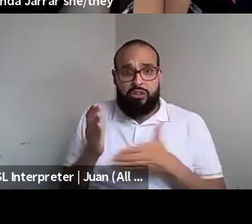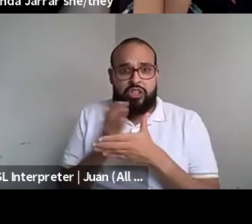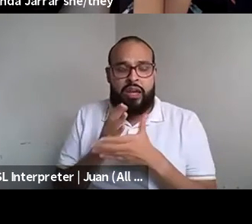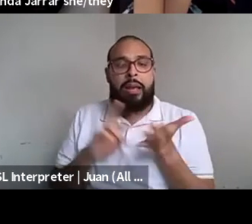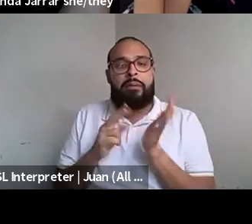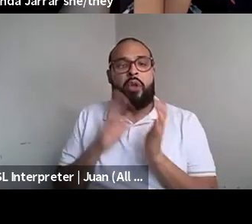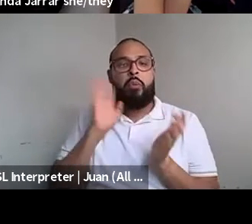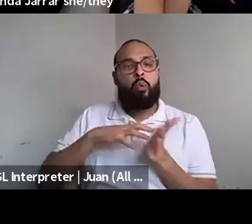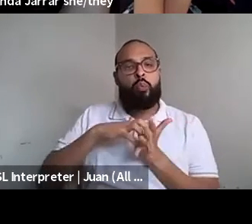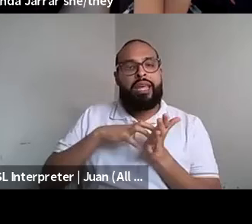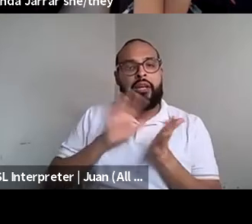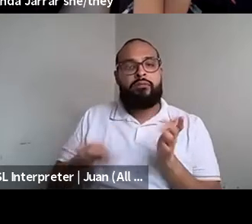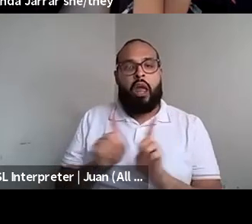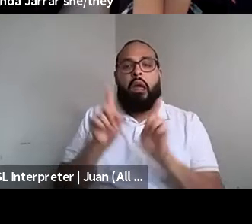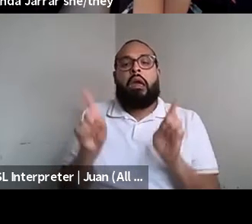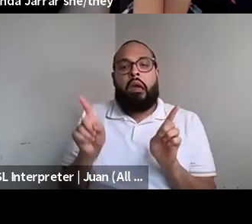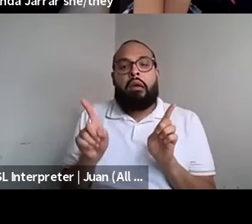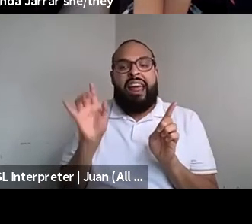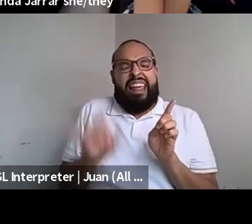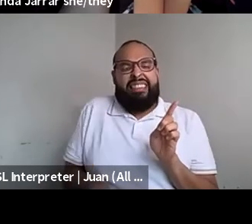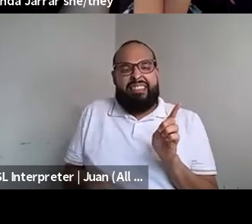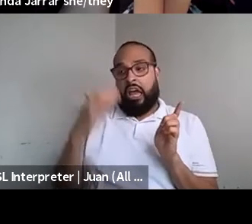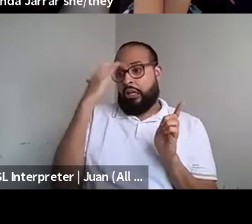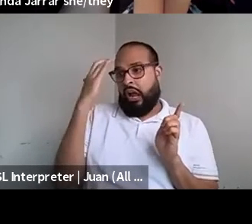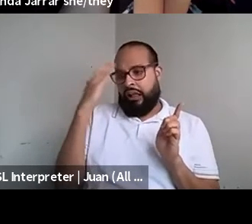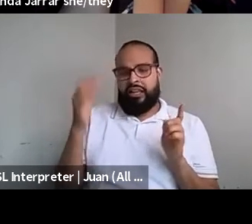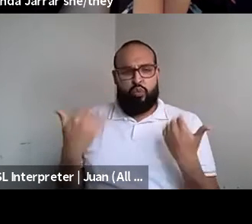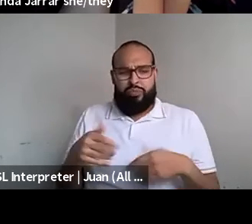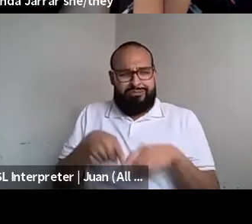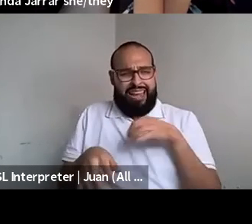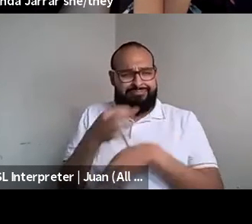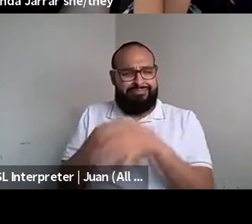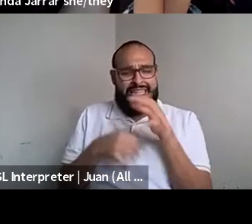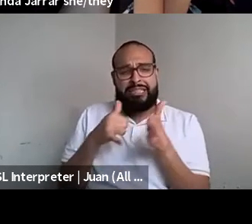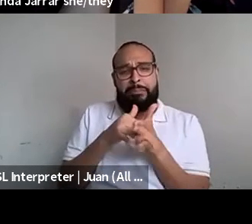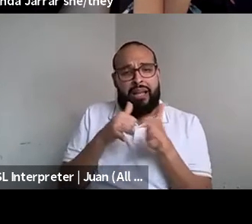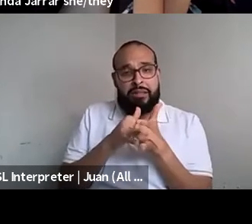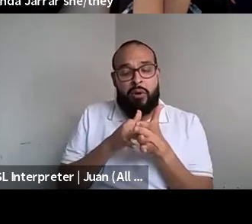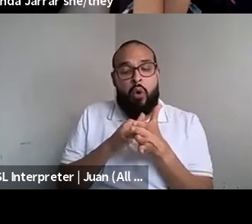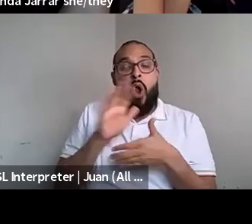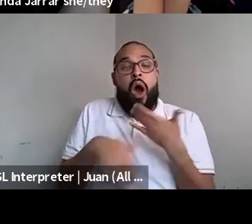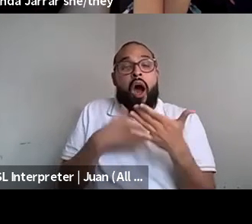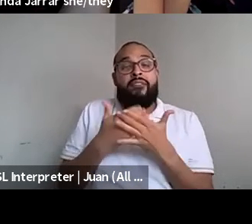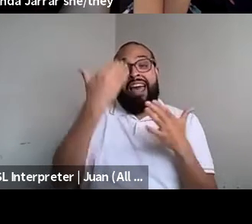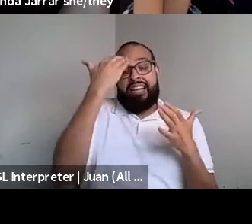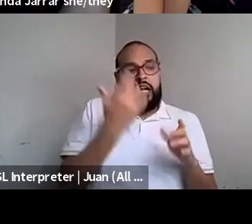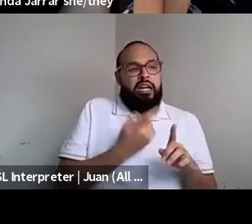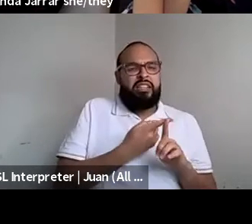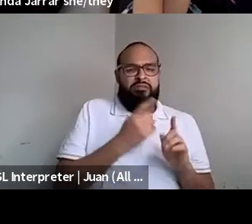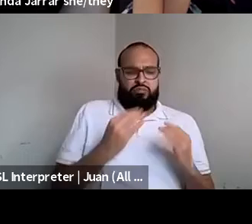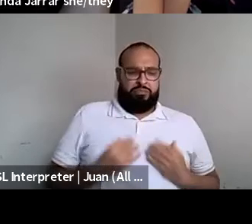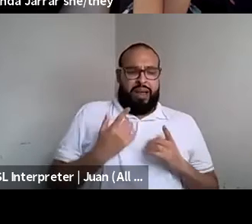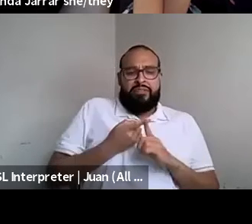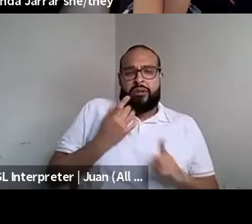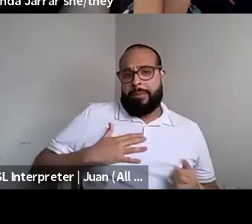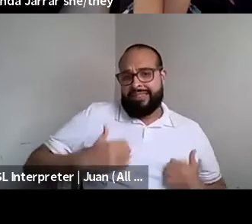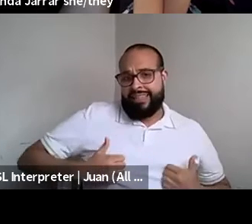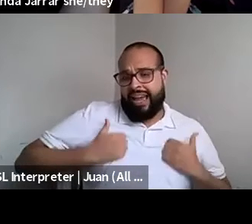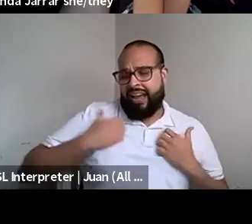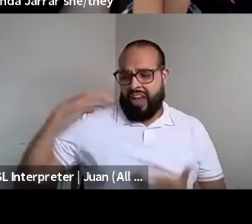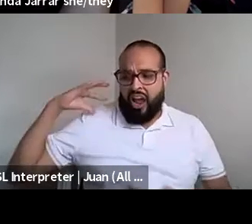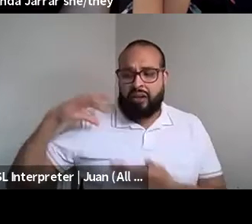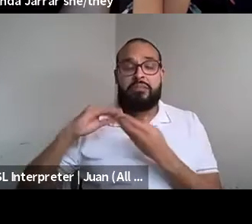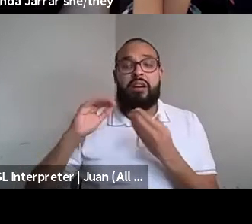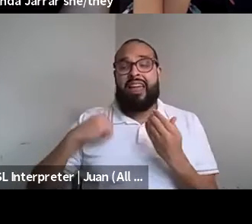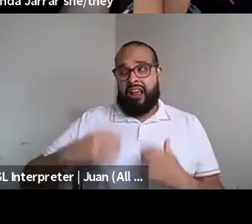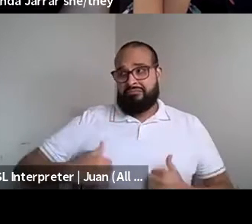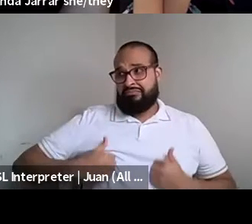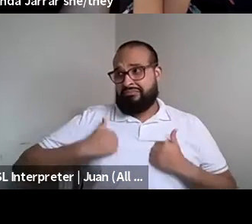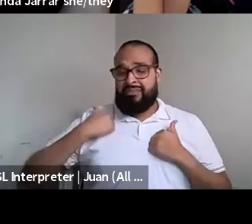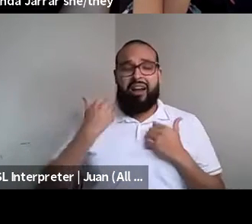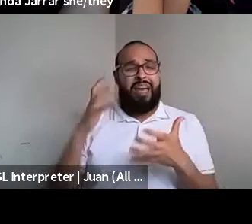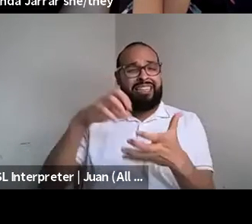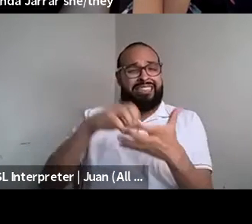Kenyon Farrow (he/him/his): And that deep in a replaceable knowledge of our capacity for joy comes to demand from all of my life comes to demand from all of my life that it'd be lived within the knowledge that such satisfaction as